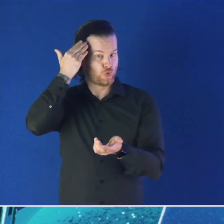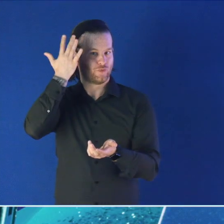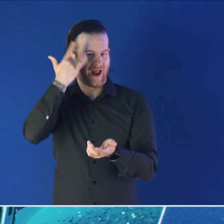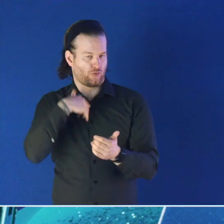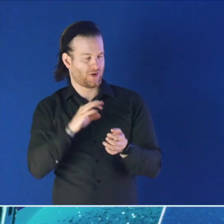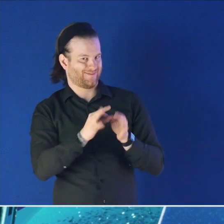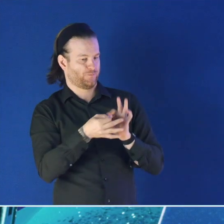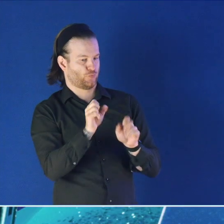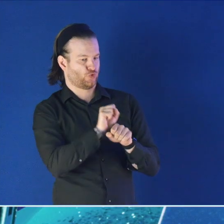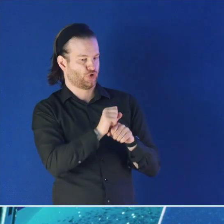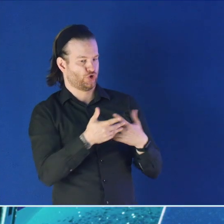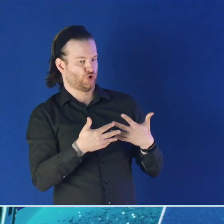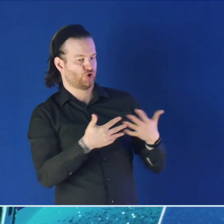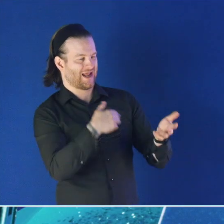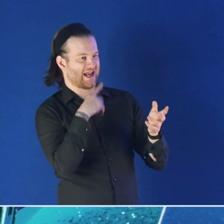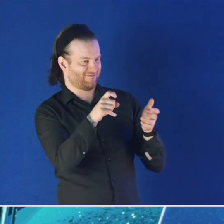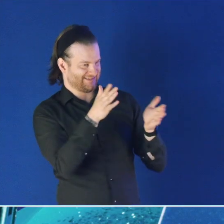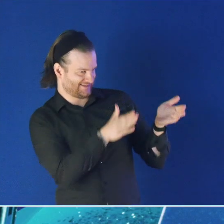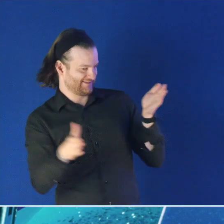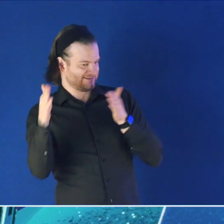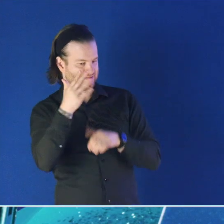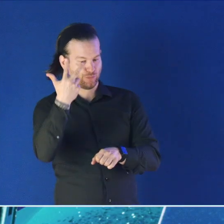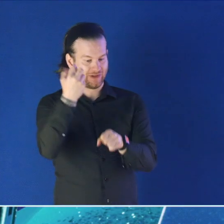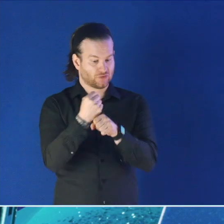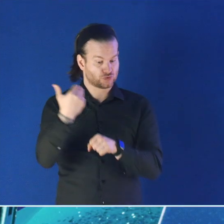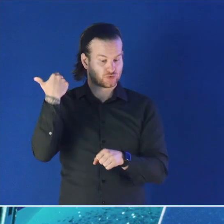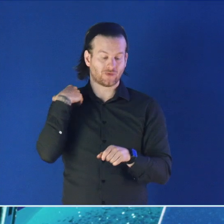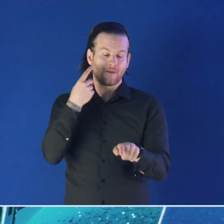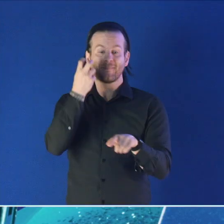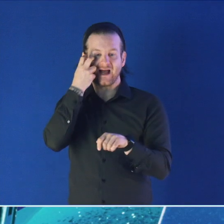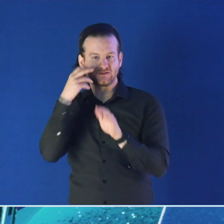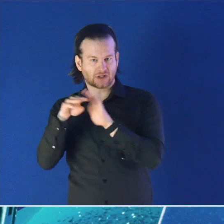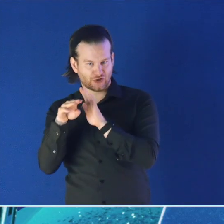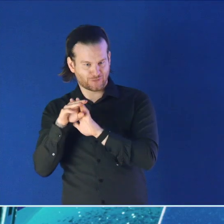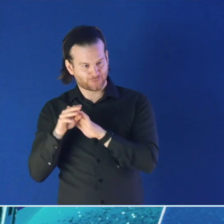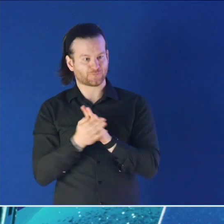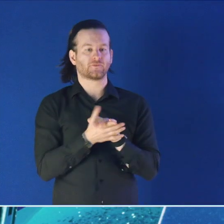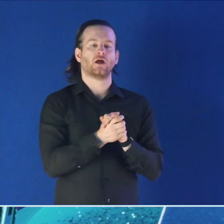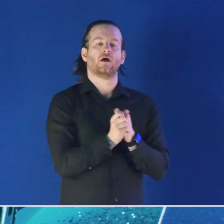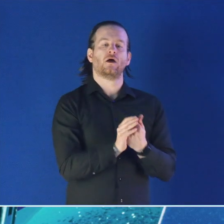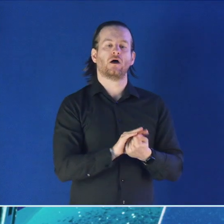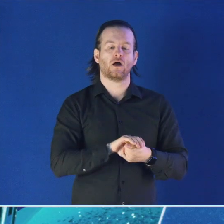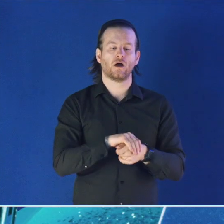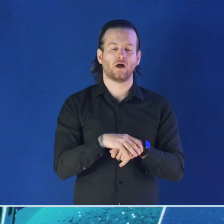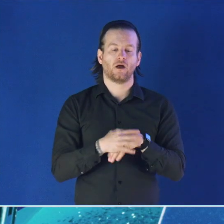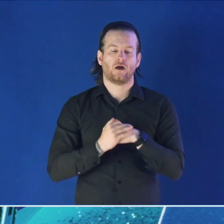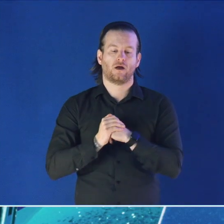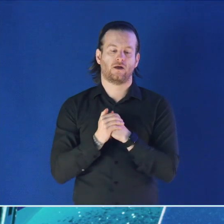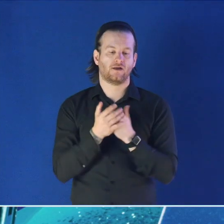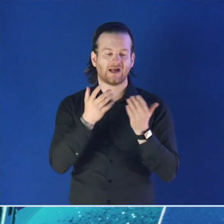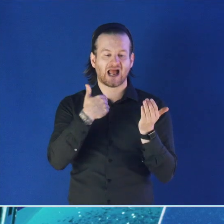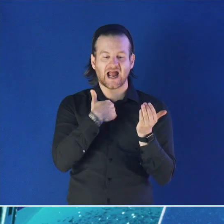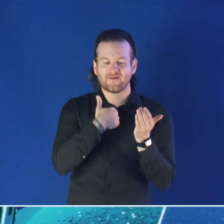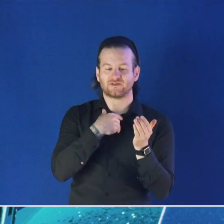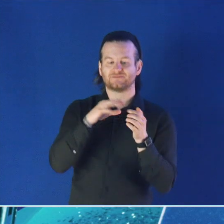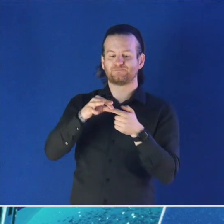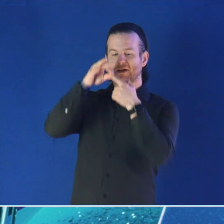on how do we figure out blind soccer. We have a special announcement to make at the end of this panel on that. And the other thing was we wanted